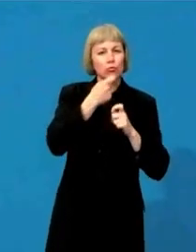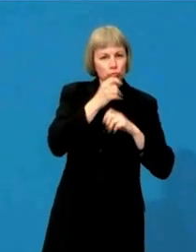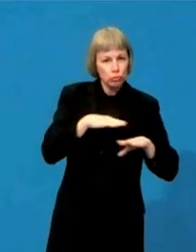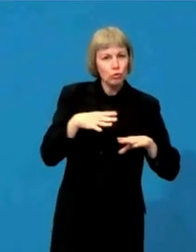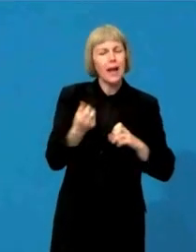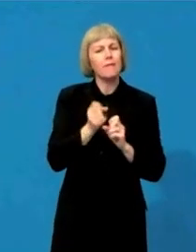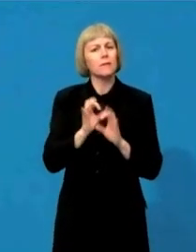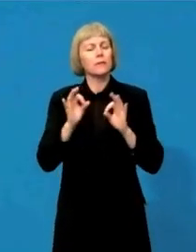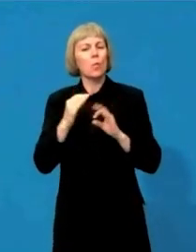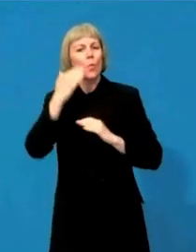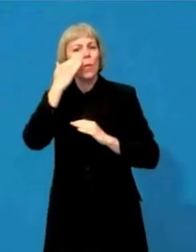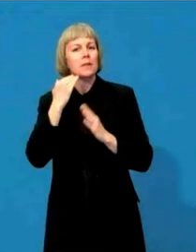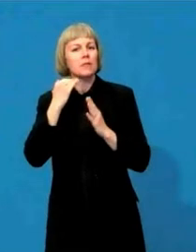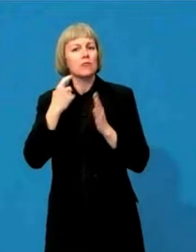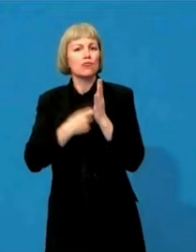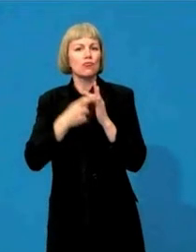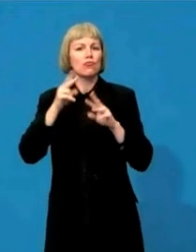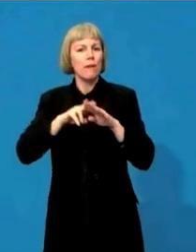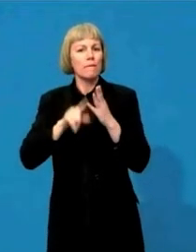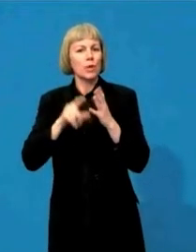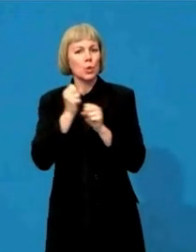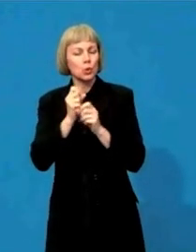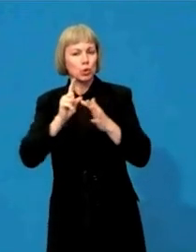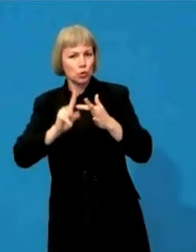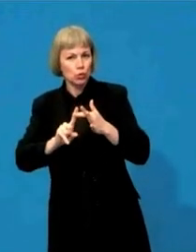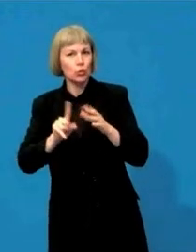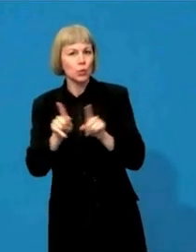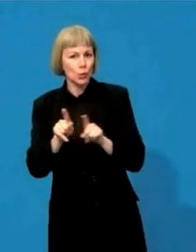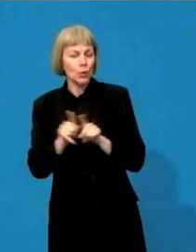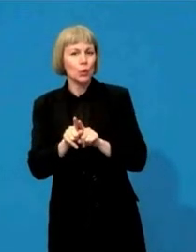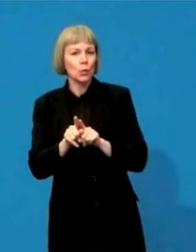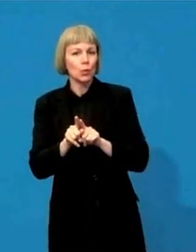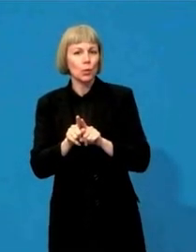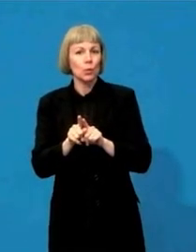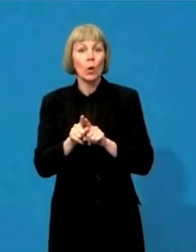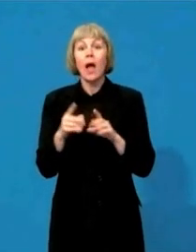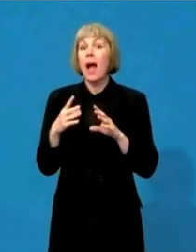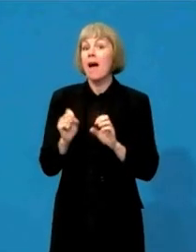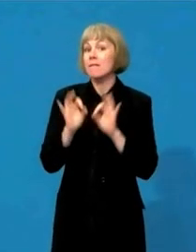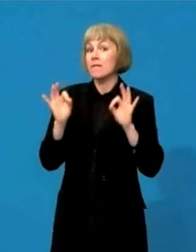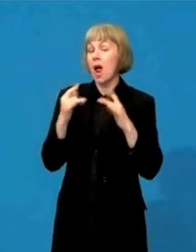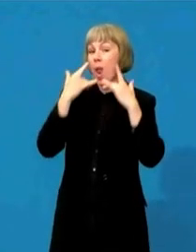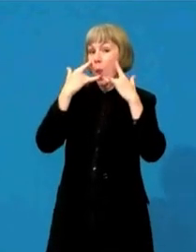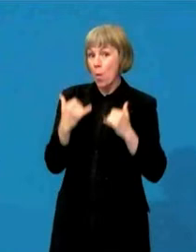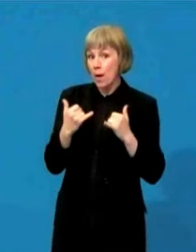We have a legal unit, so we have a lawyer that represents women in court for VROs or Family Court matters.